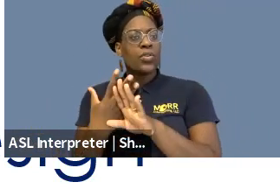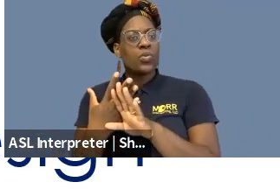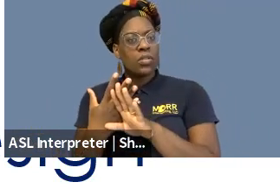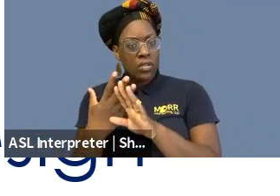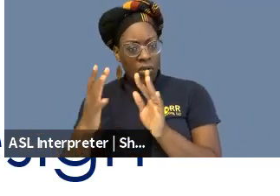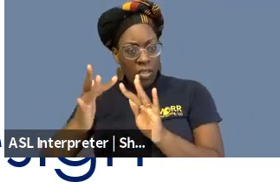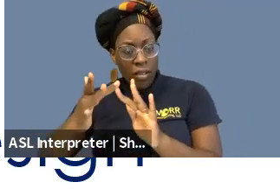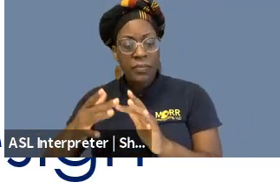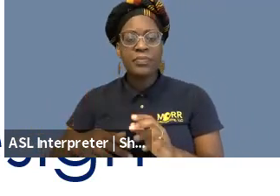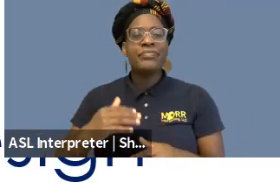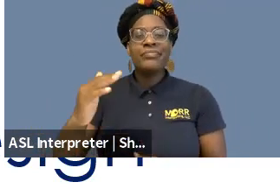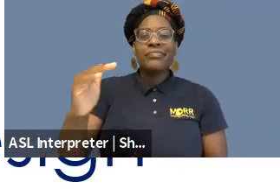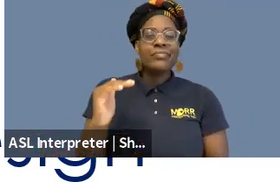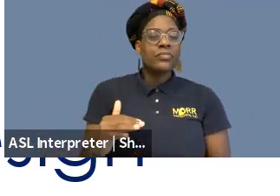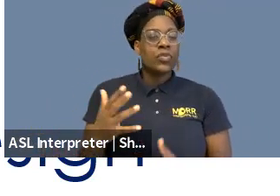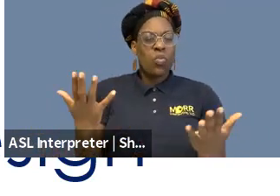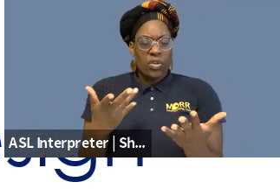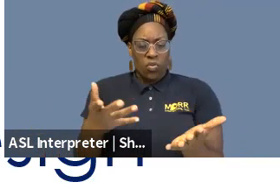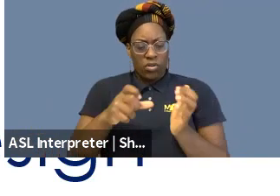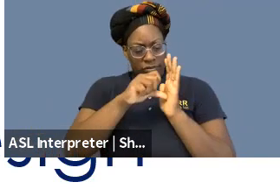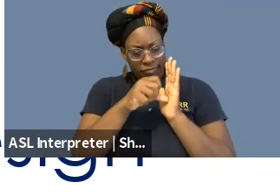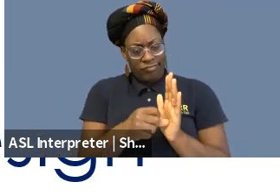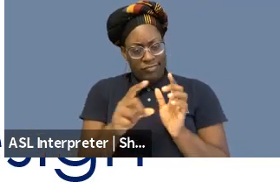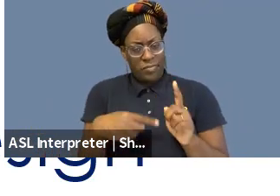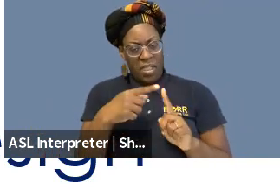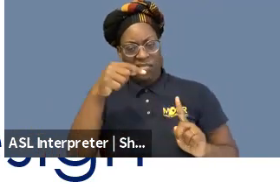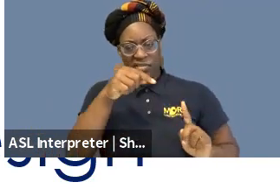piece of data or information? ? Why did you choose to group